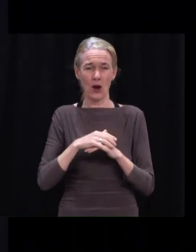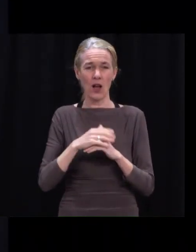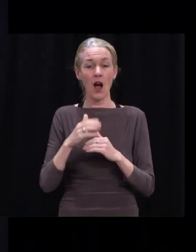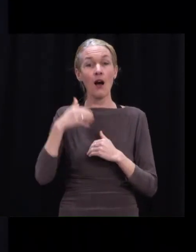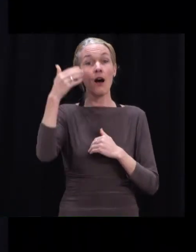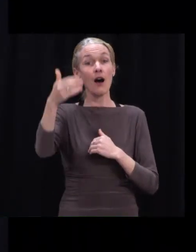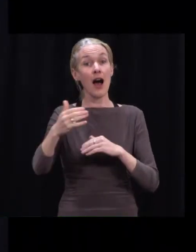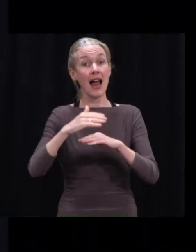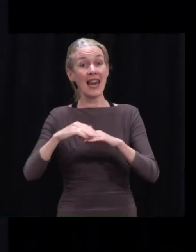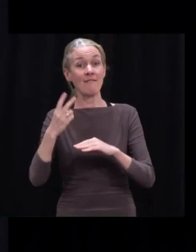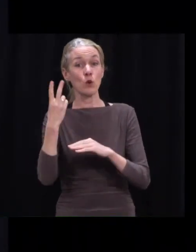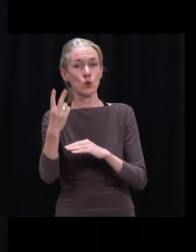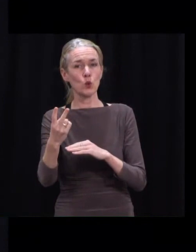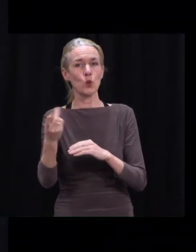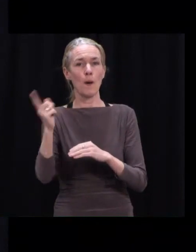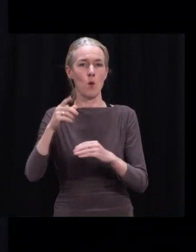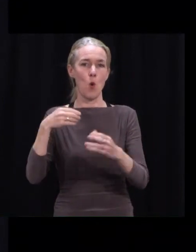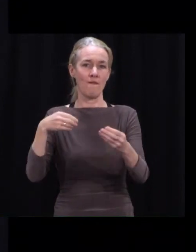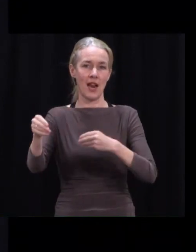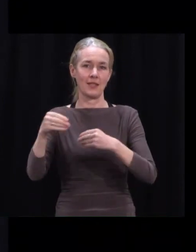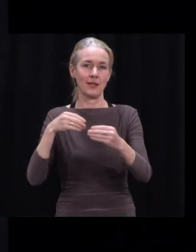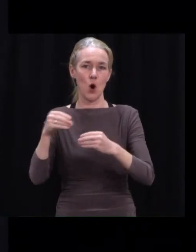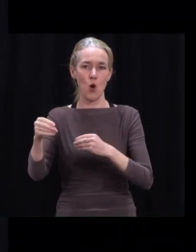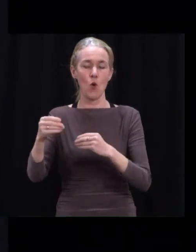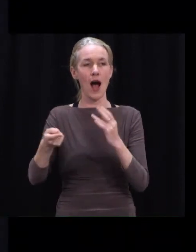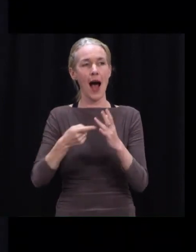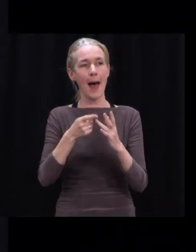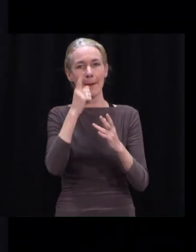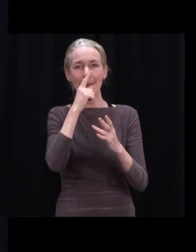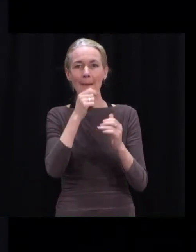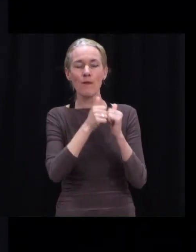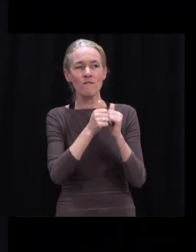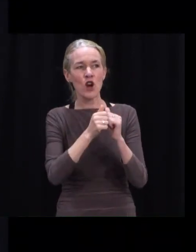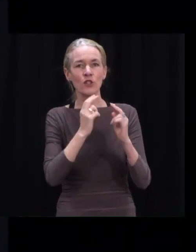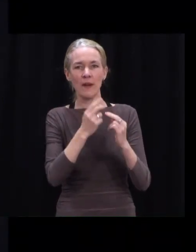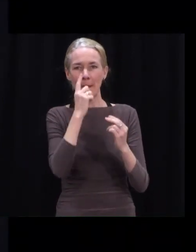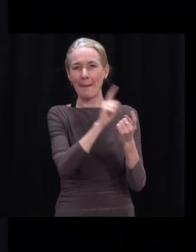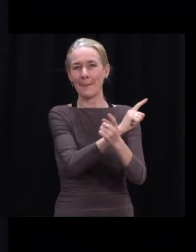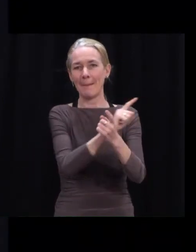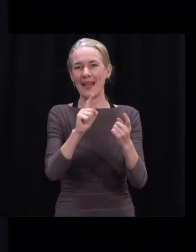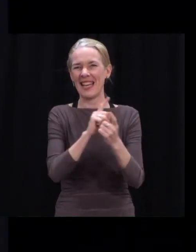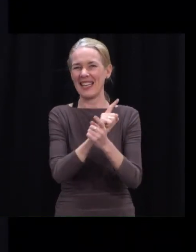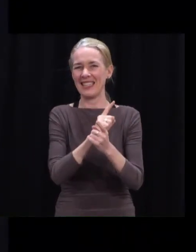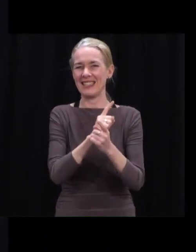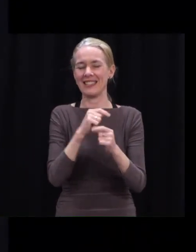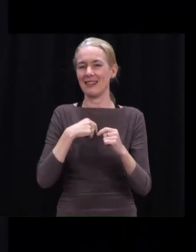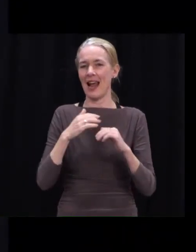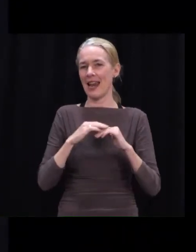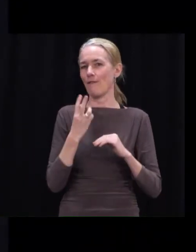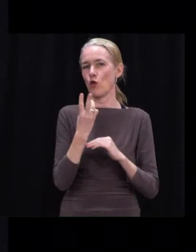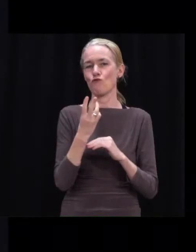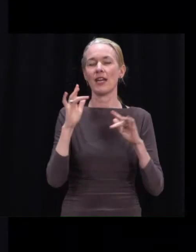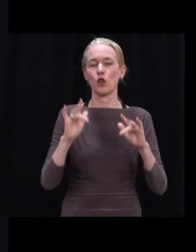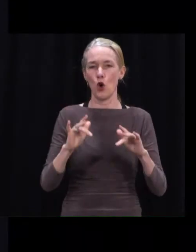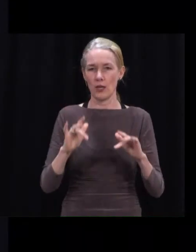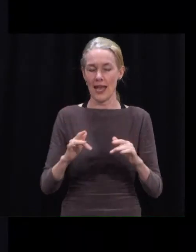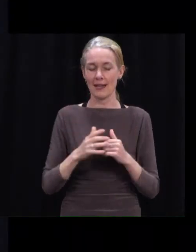person for care needs. A reminder it is not until we get to level 2 when you can start